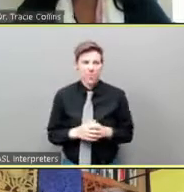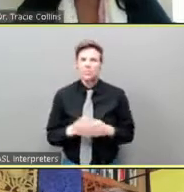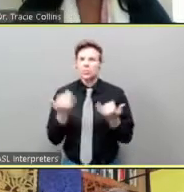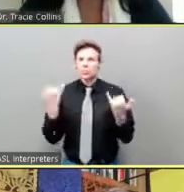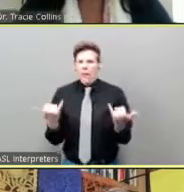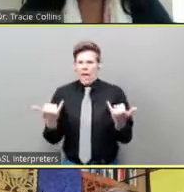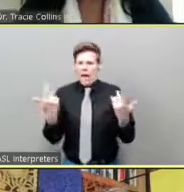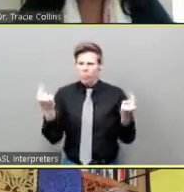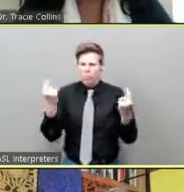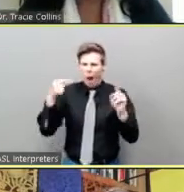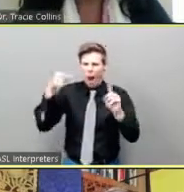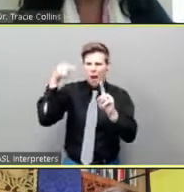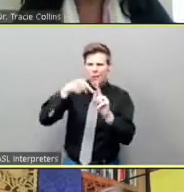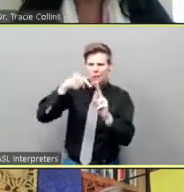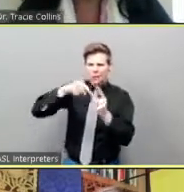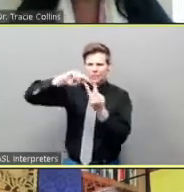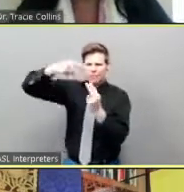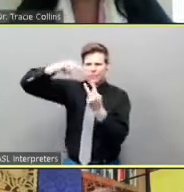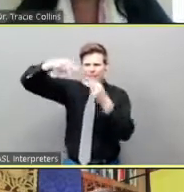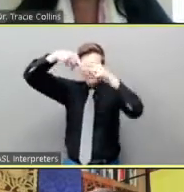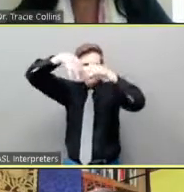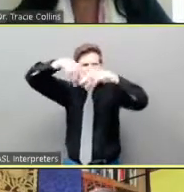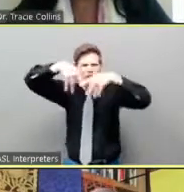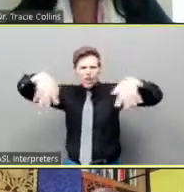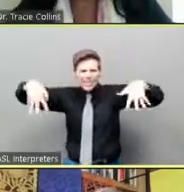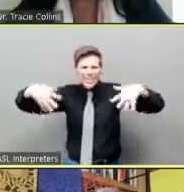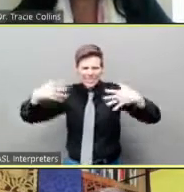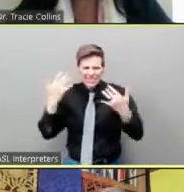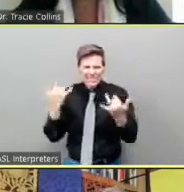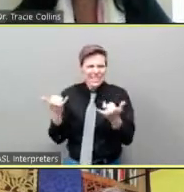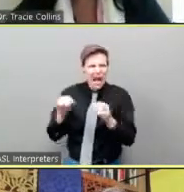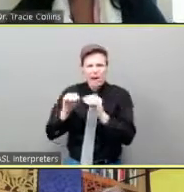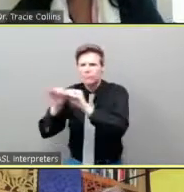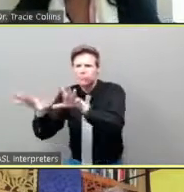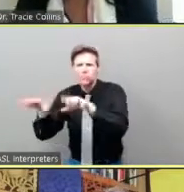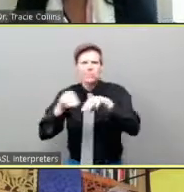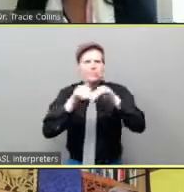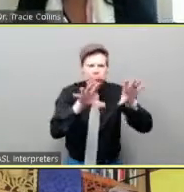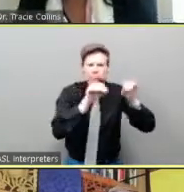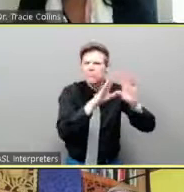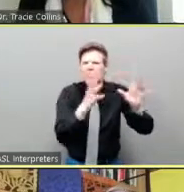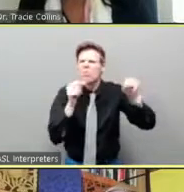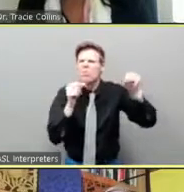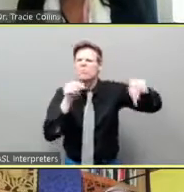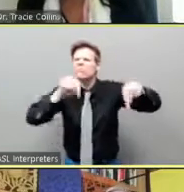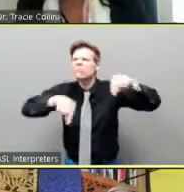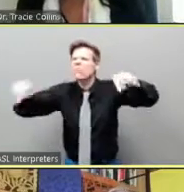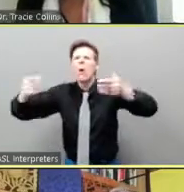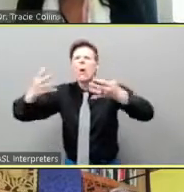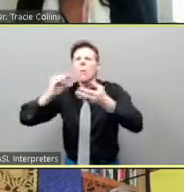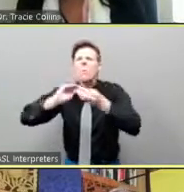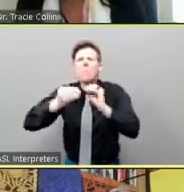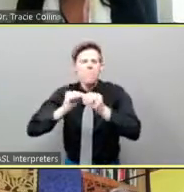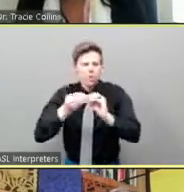all over the news and we've been giving you the numbers of uh 117 in particular